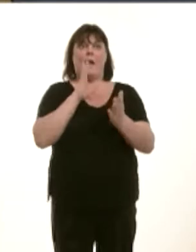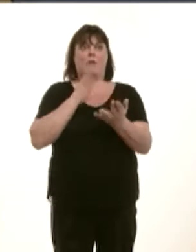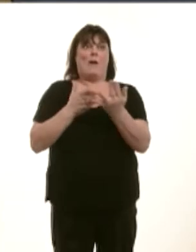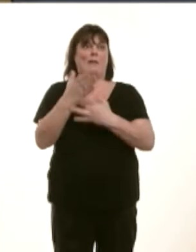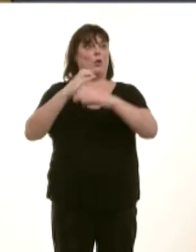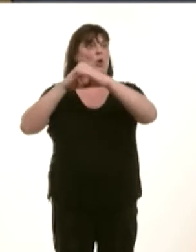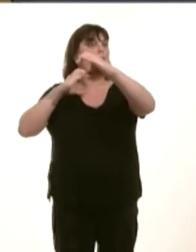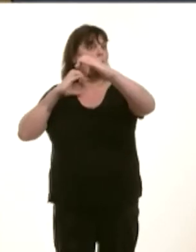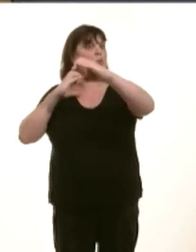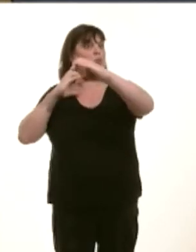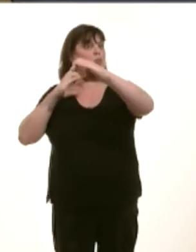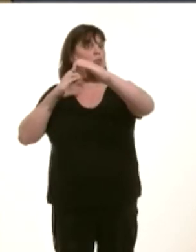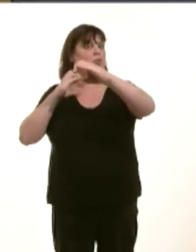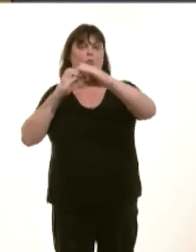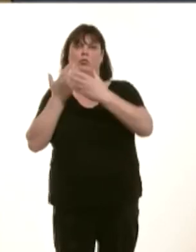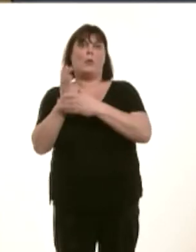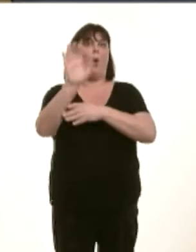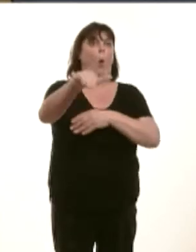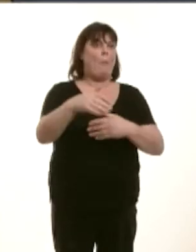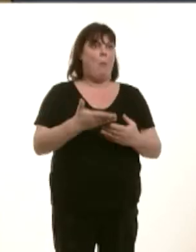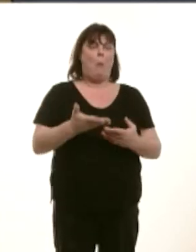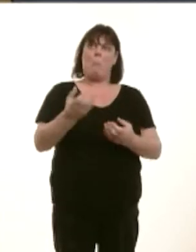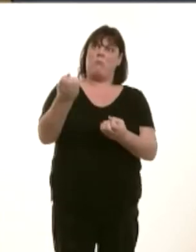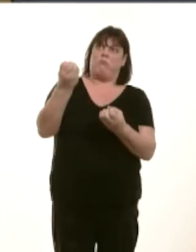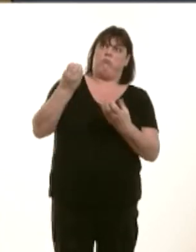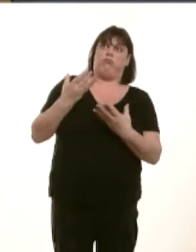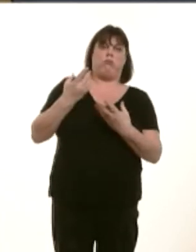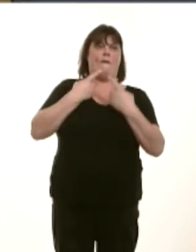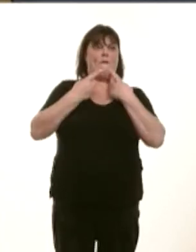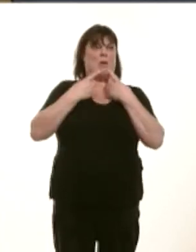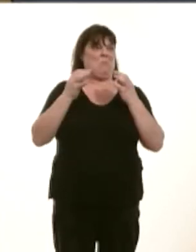means of transport home, that hasnít always been conveyed clearly to passengers, and it